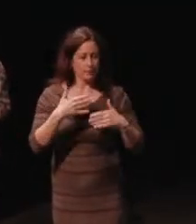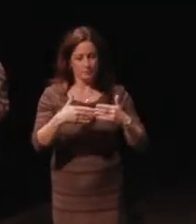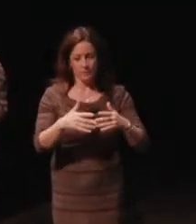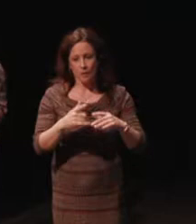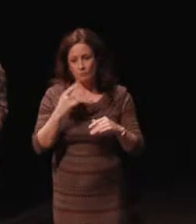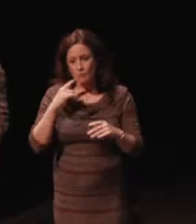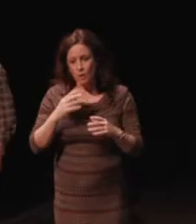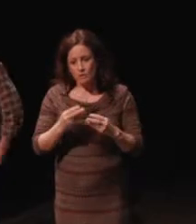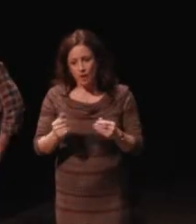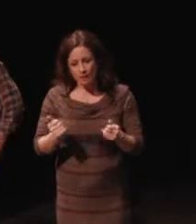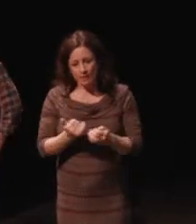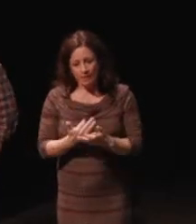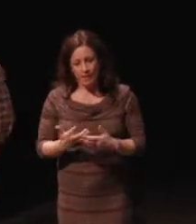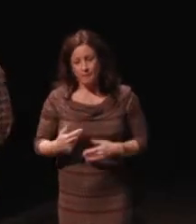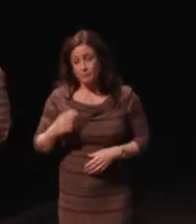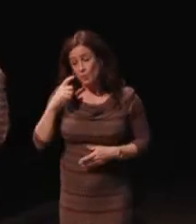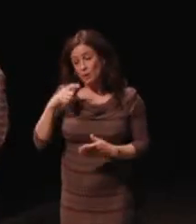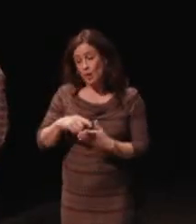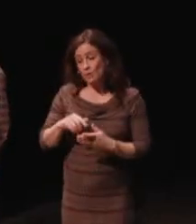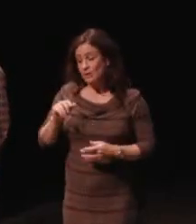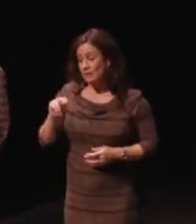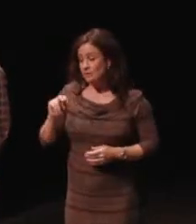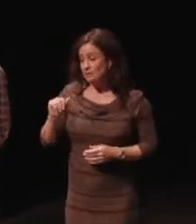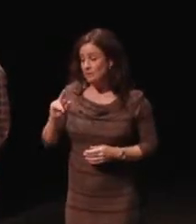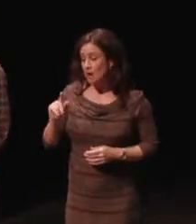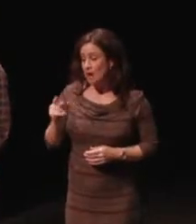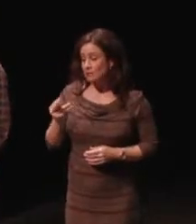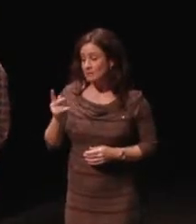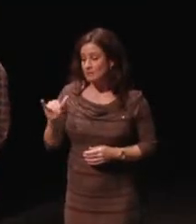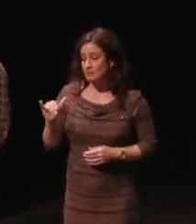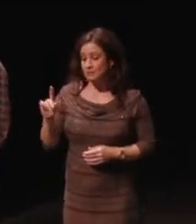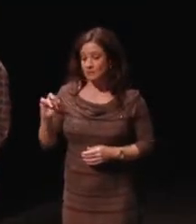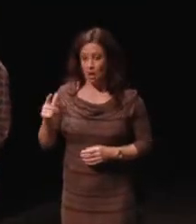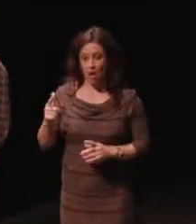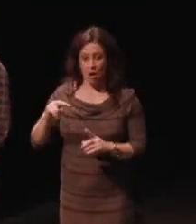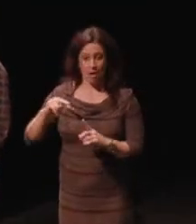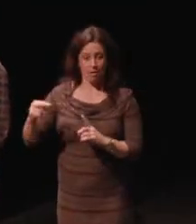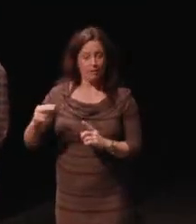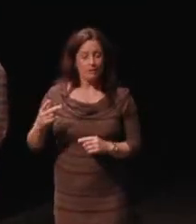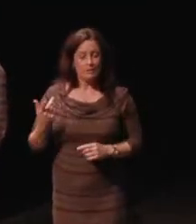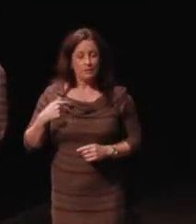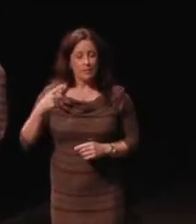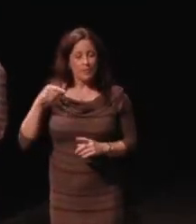those terminologies can be really overwhelming, and when you're trying to took to explaining